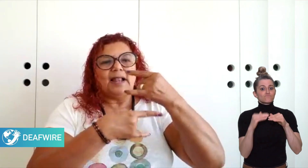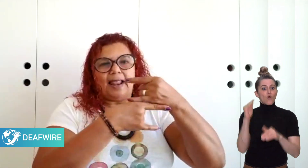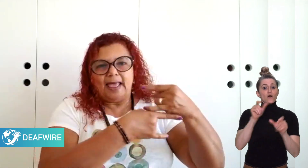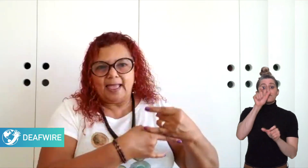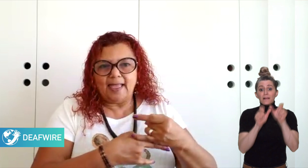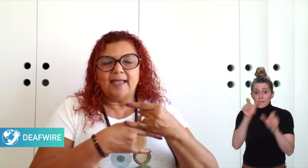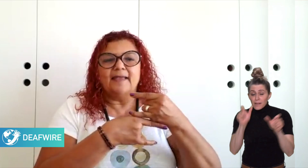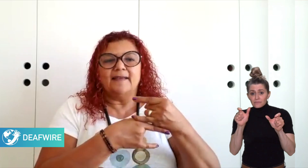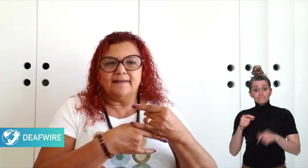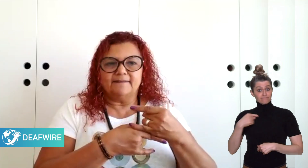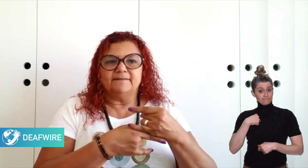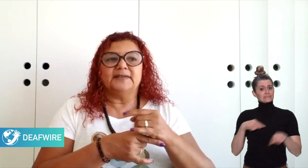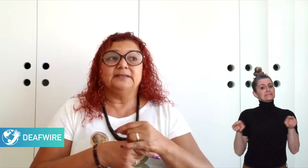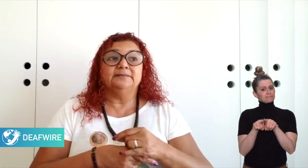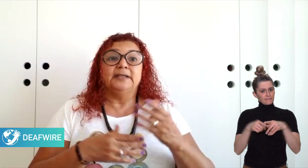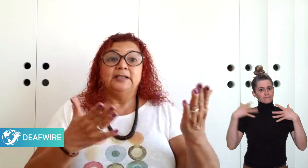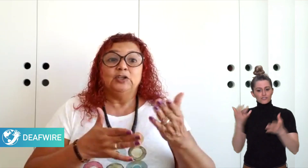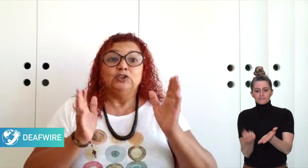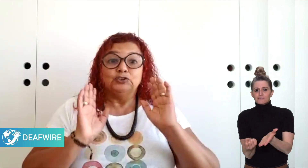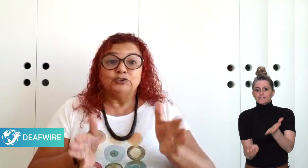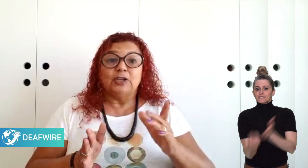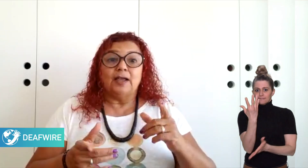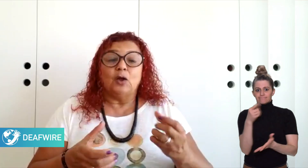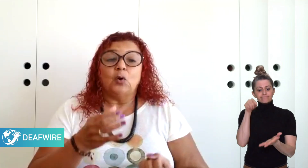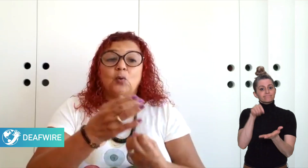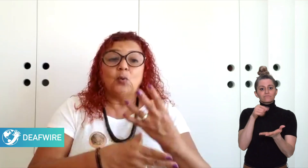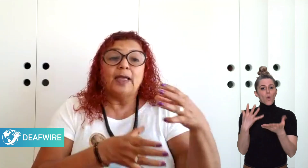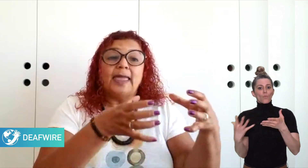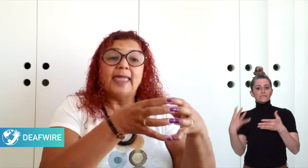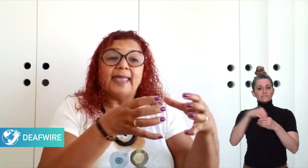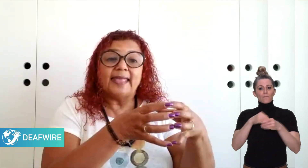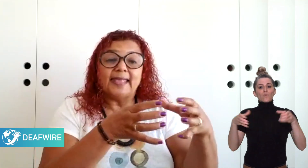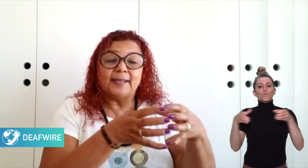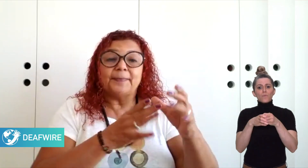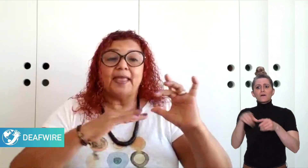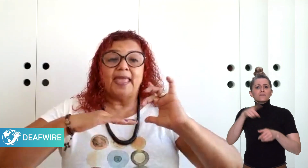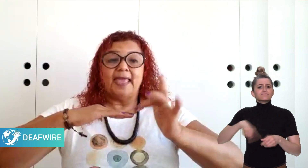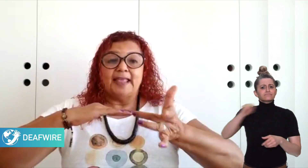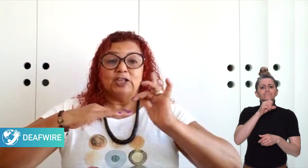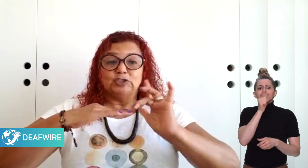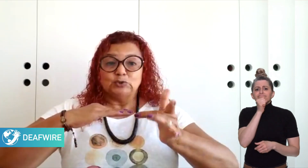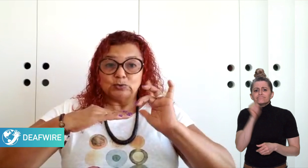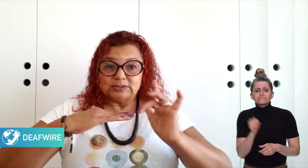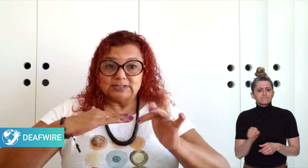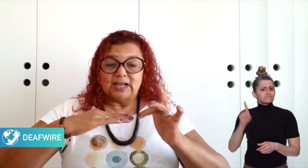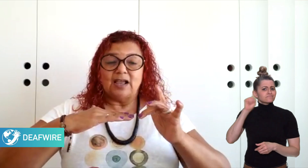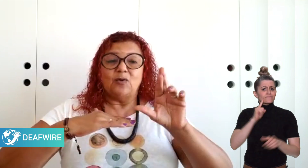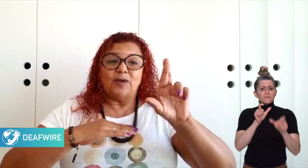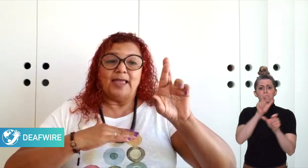All of our board meetings are all via Zoom. Now, more people